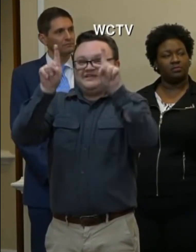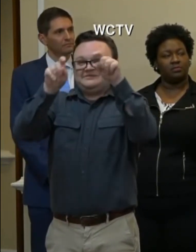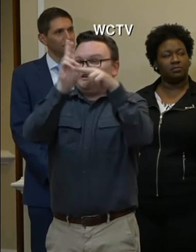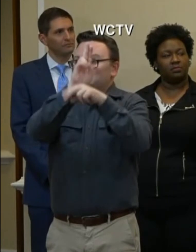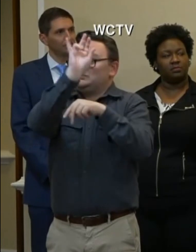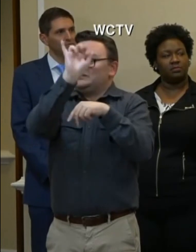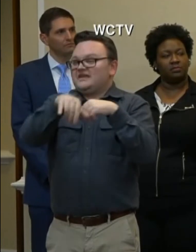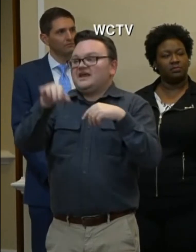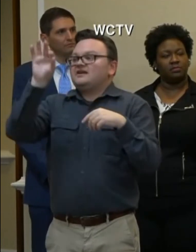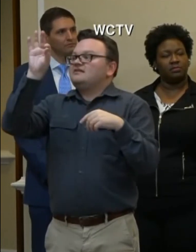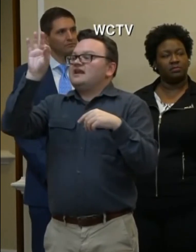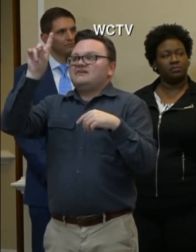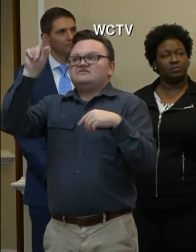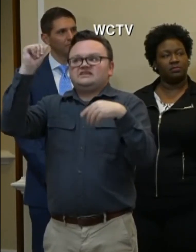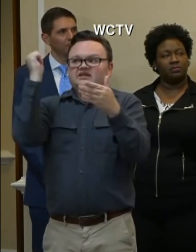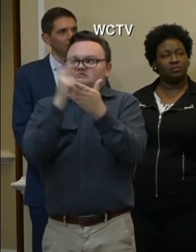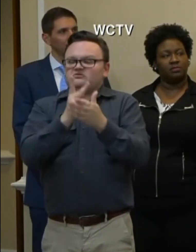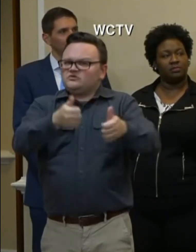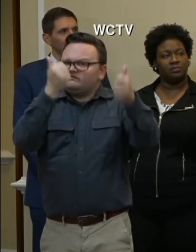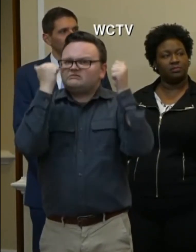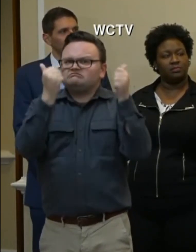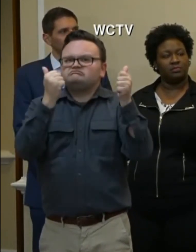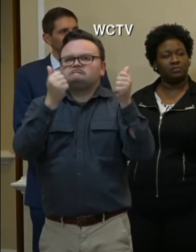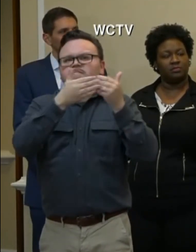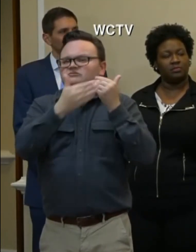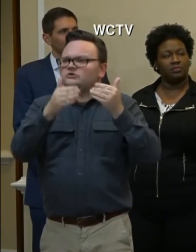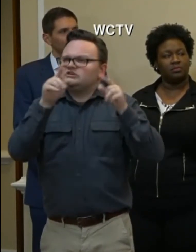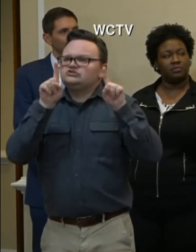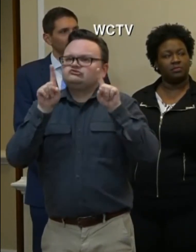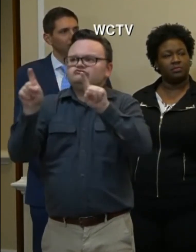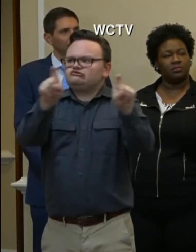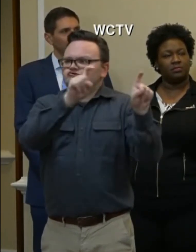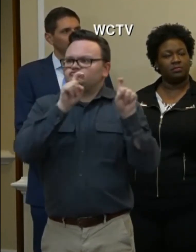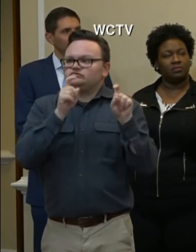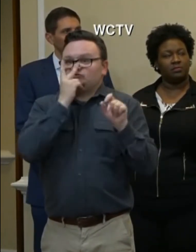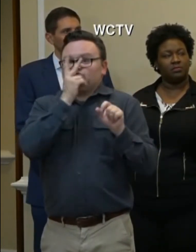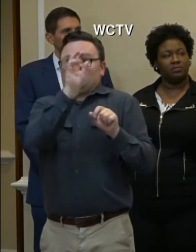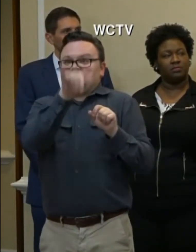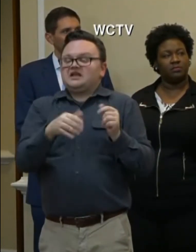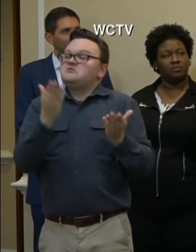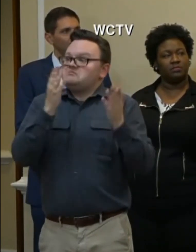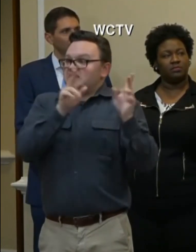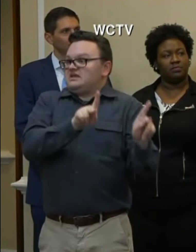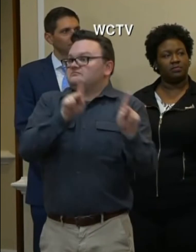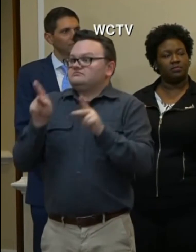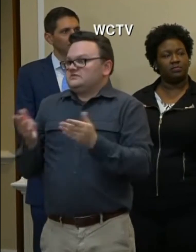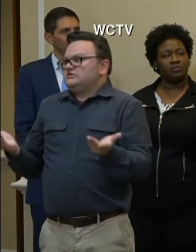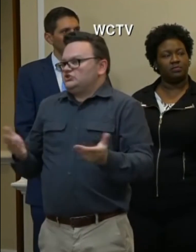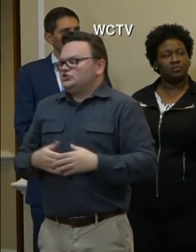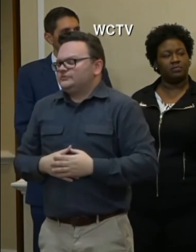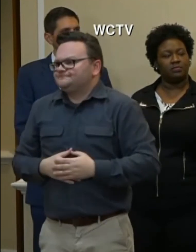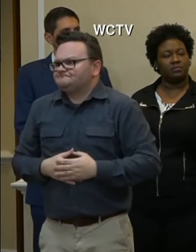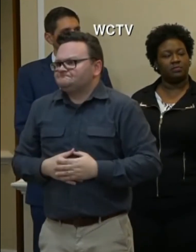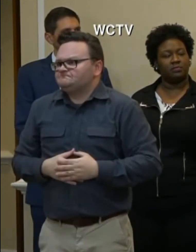turned it around pretty quickly gave approval and then so you started to see that as an outlet so so we definitely want to but we've not had anybody who's